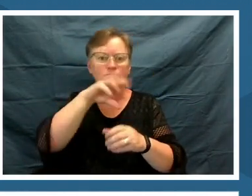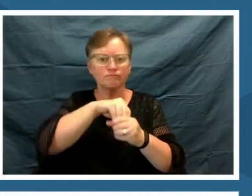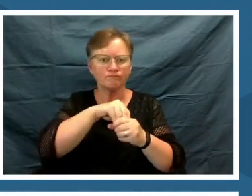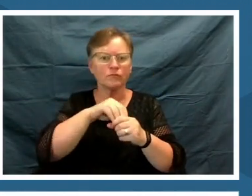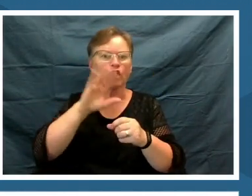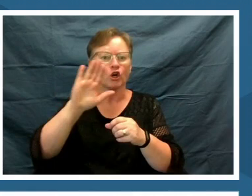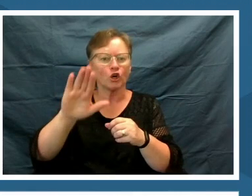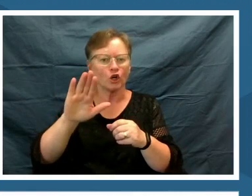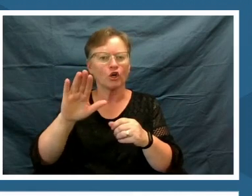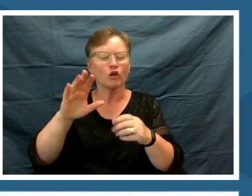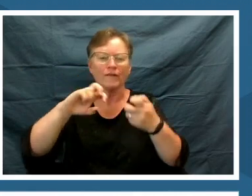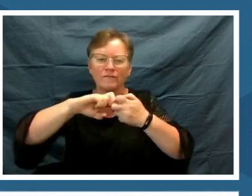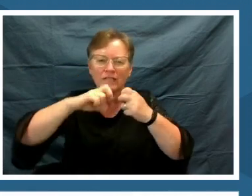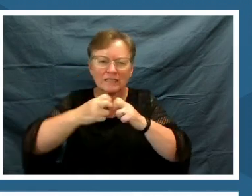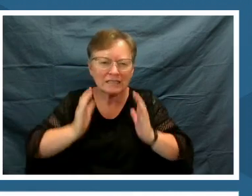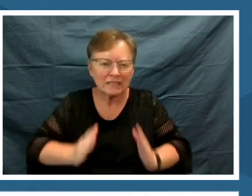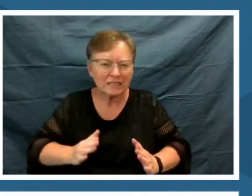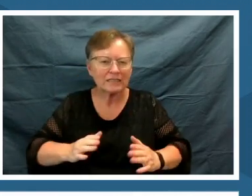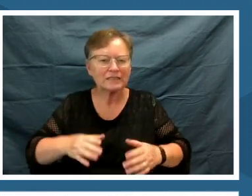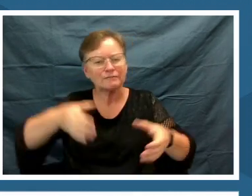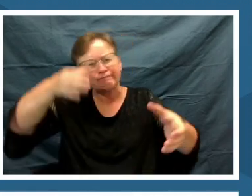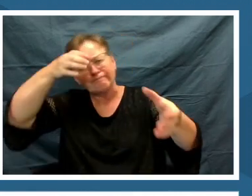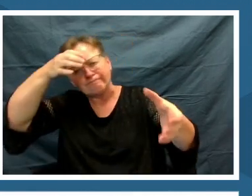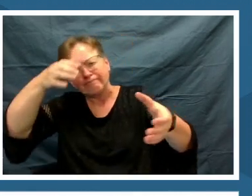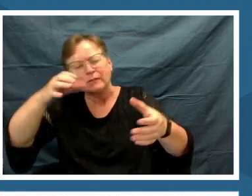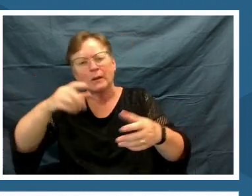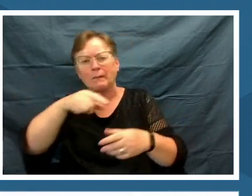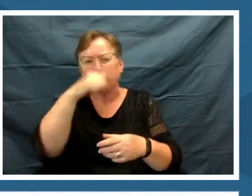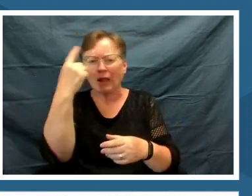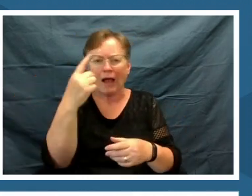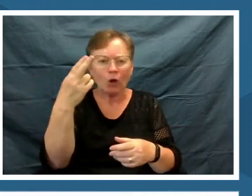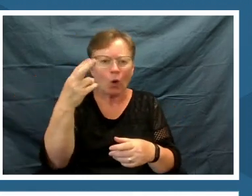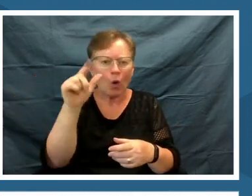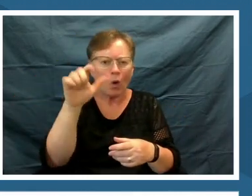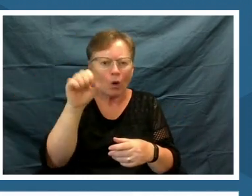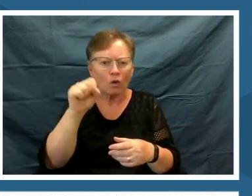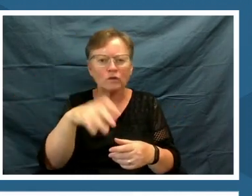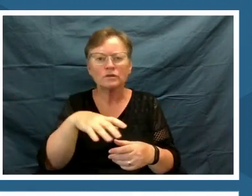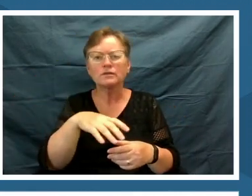black holes science communicator founder